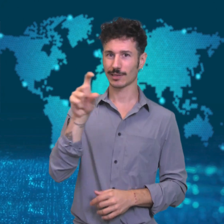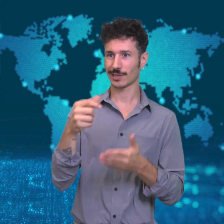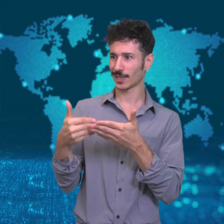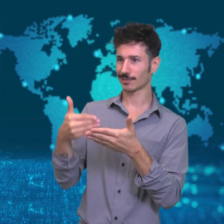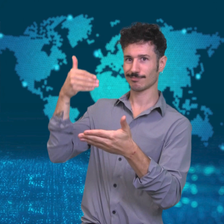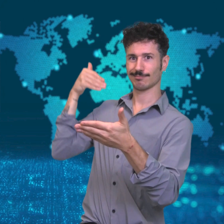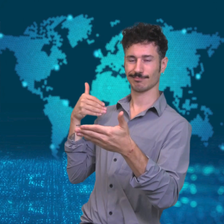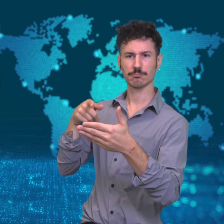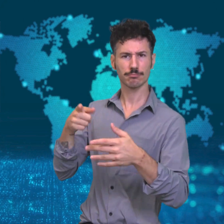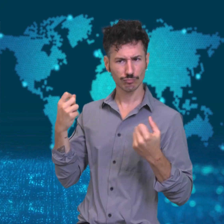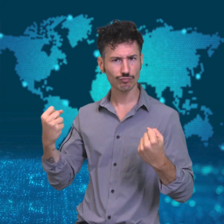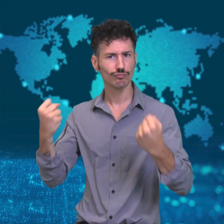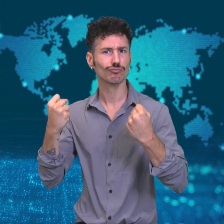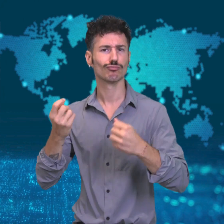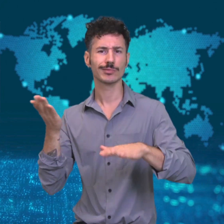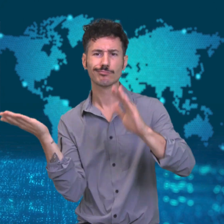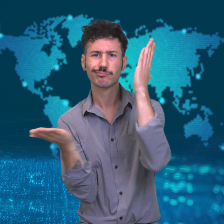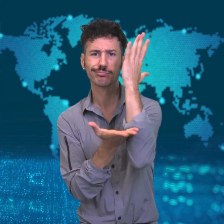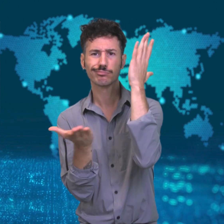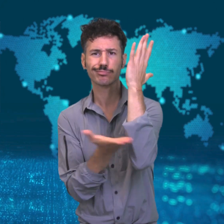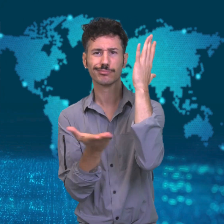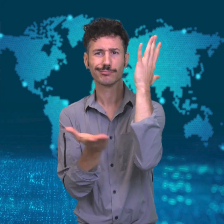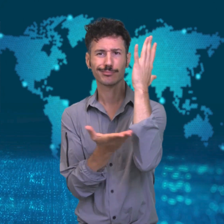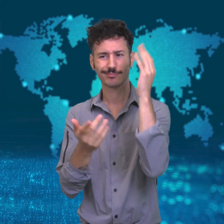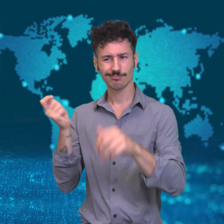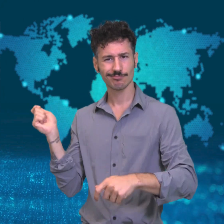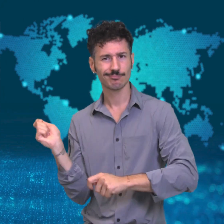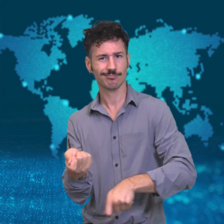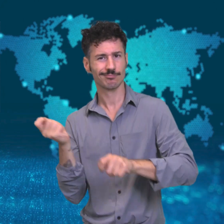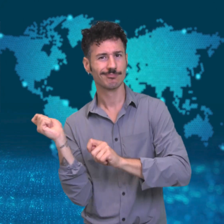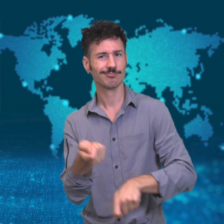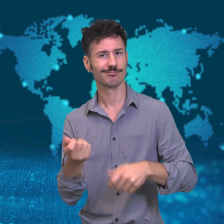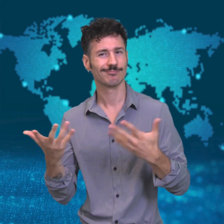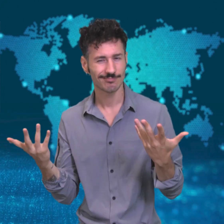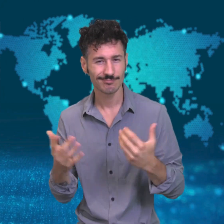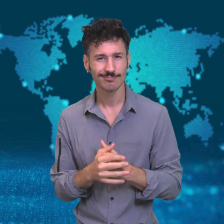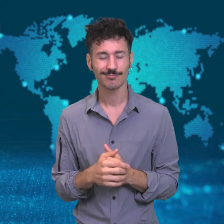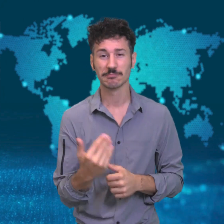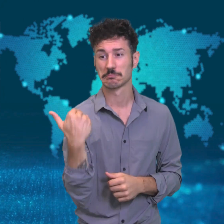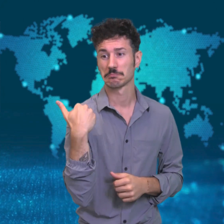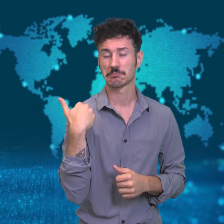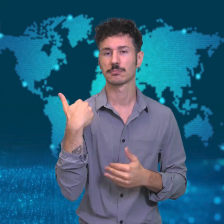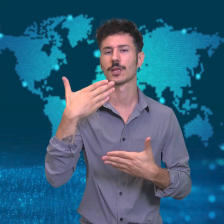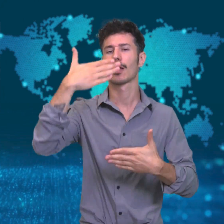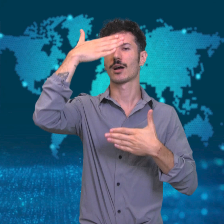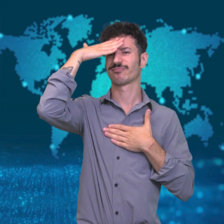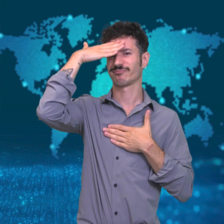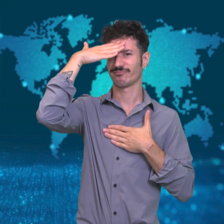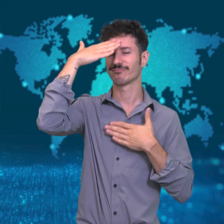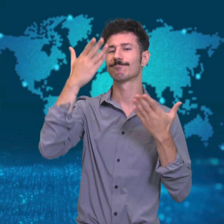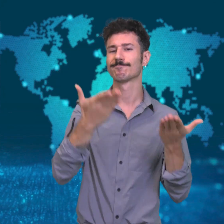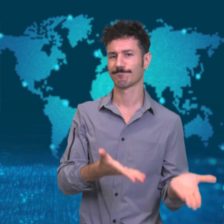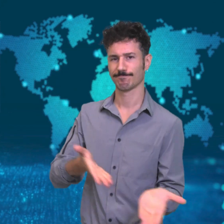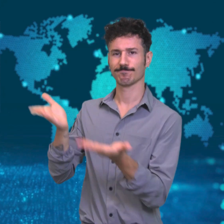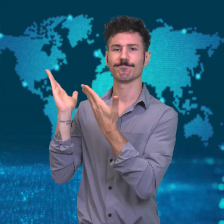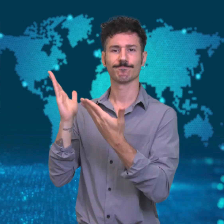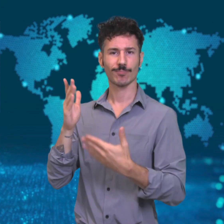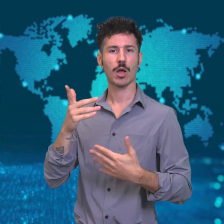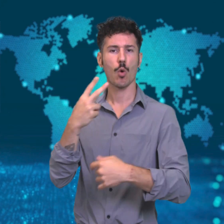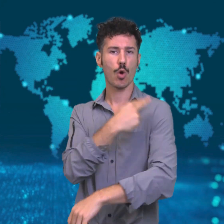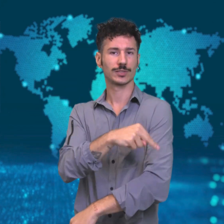Blom was still chopping wood just two weeks ago in South Africa.